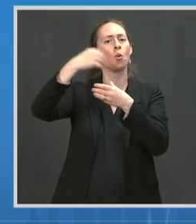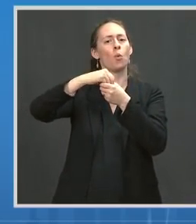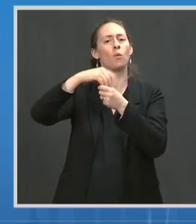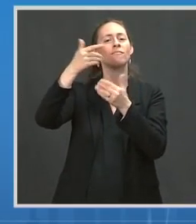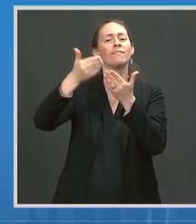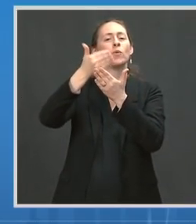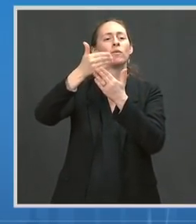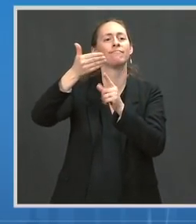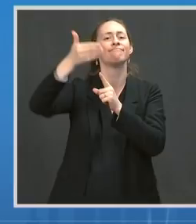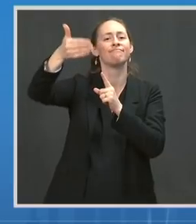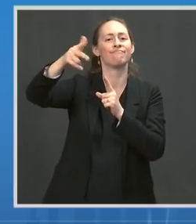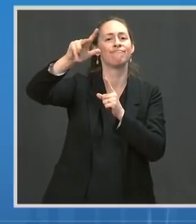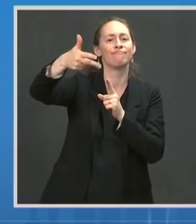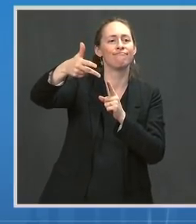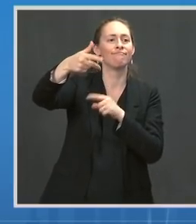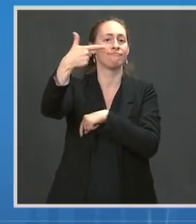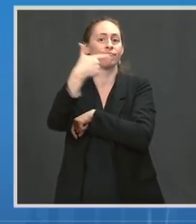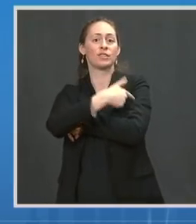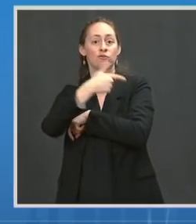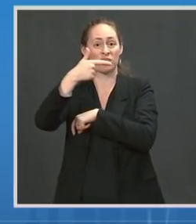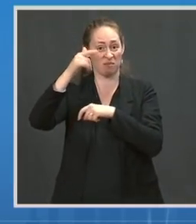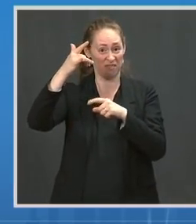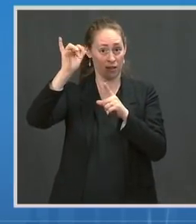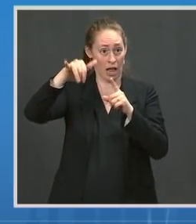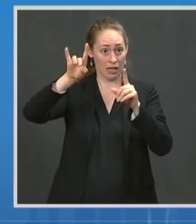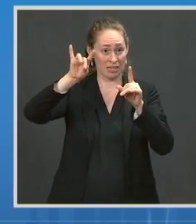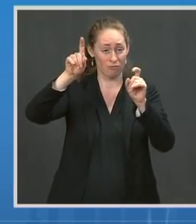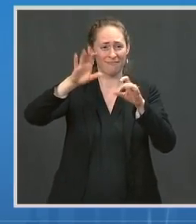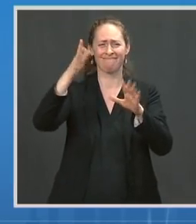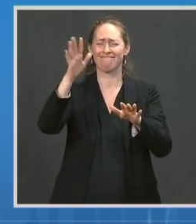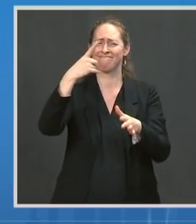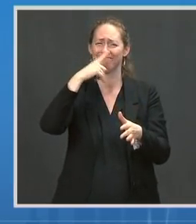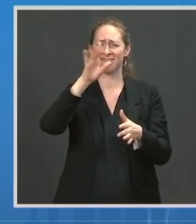Mr. Slavitt: I think you're going to -- I'm going to ask you to repeat that because you cut out in the middle.